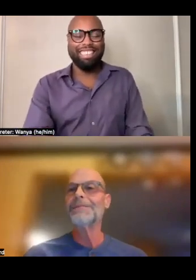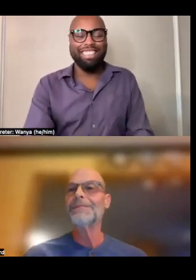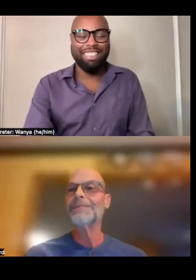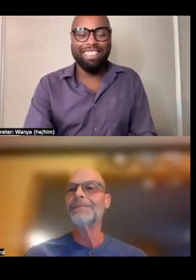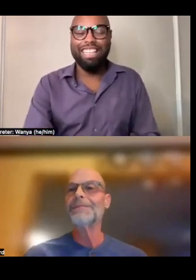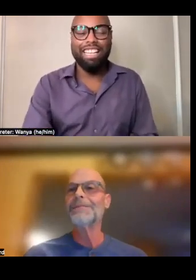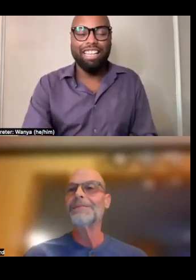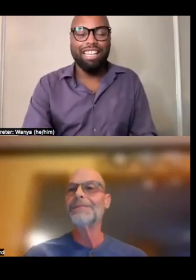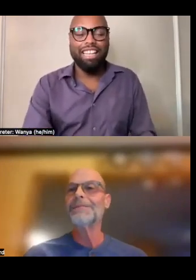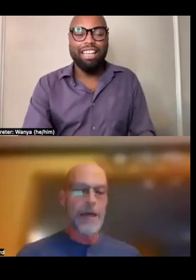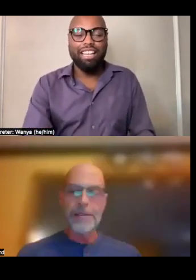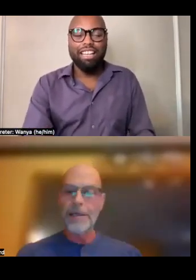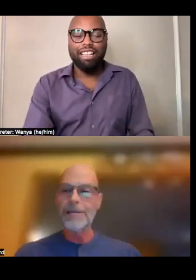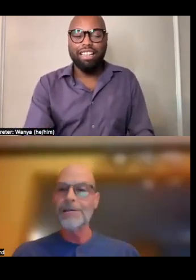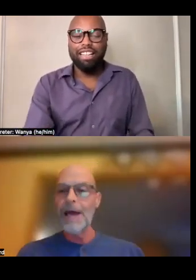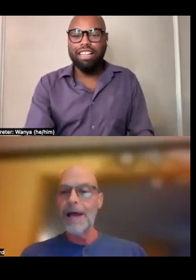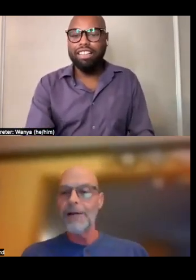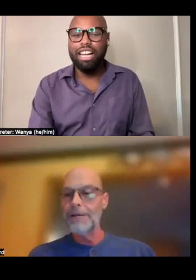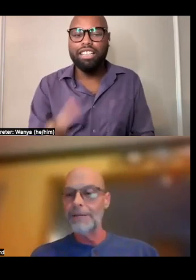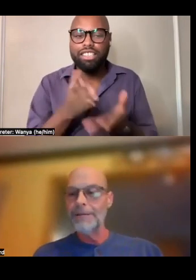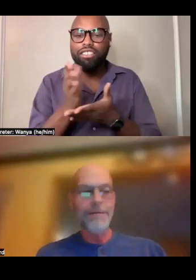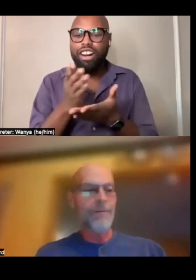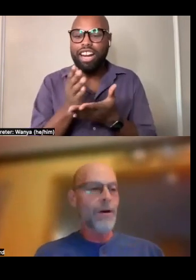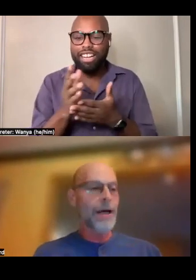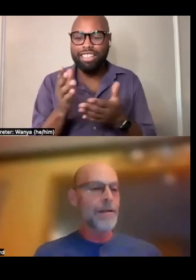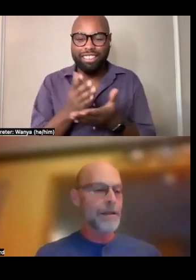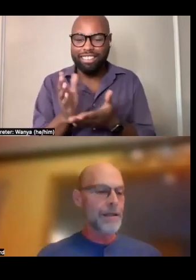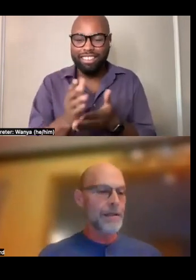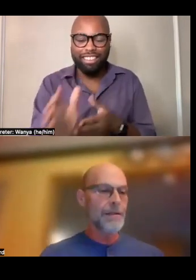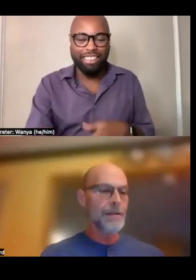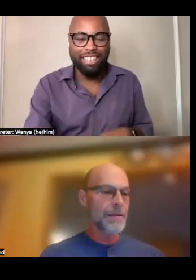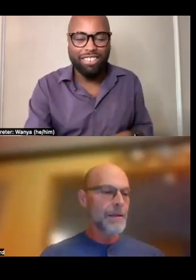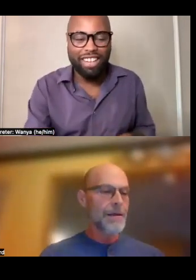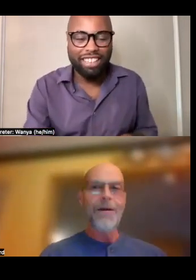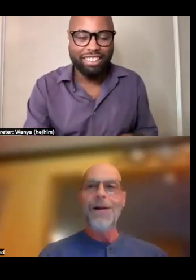Sorry. Apologies for that. Yes, that's what I did.